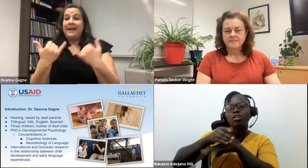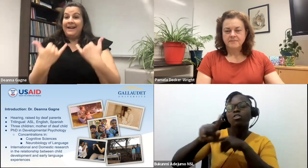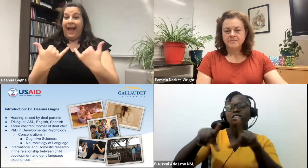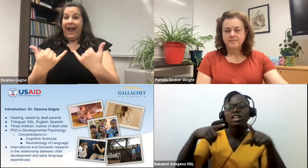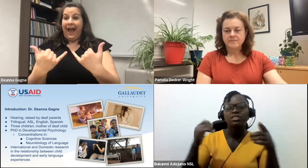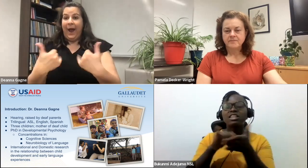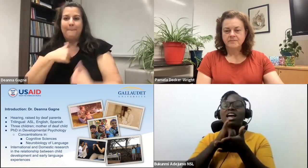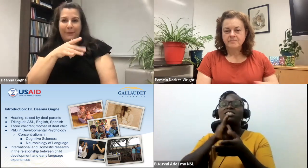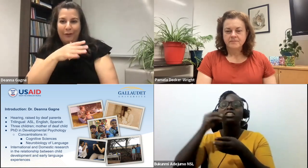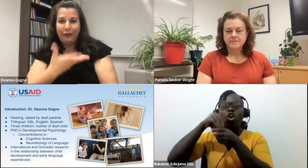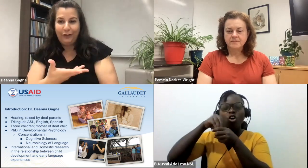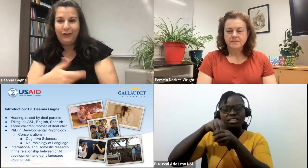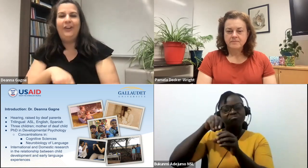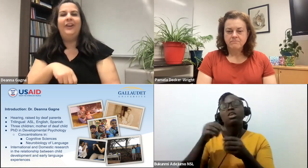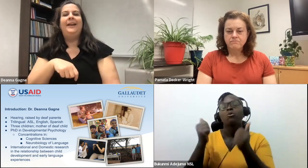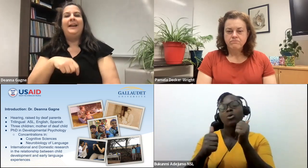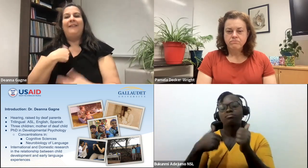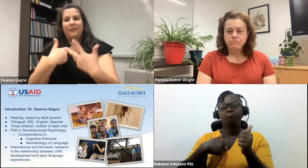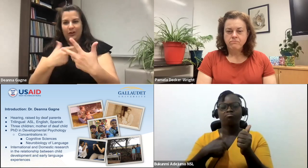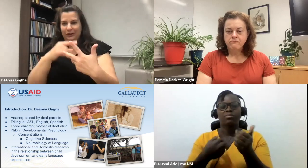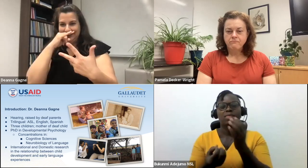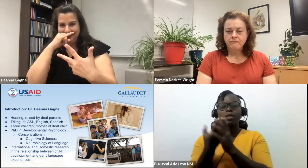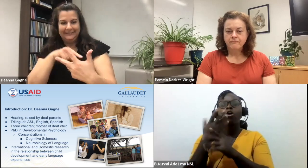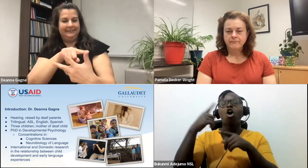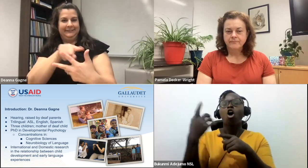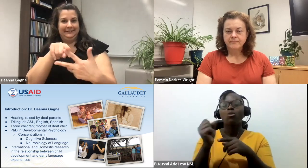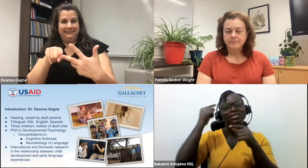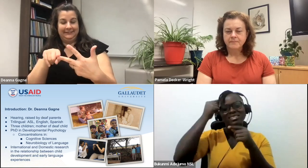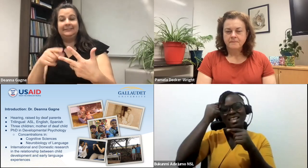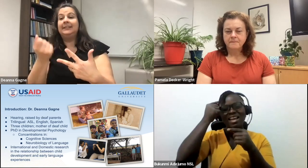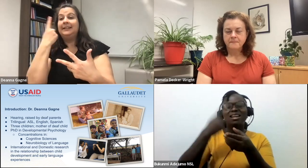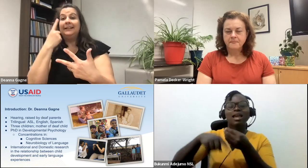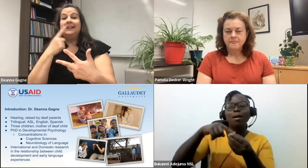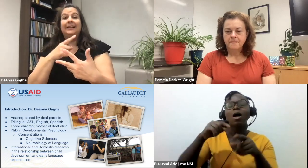So, as time passed, I have now become a mother. I have 3 kids